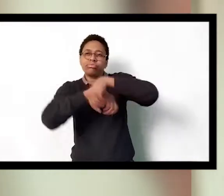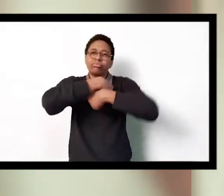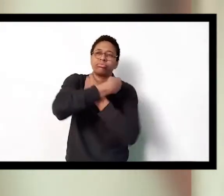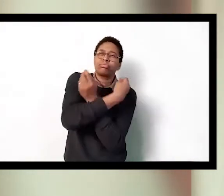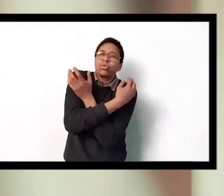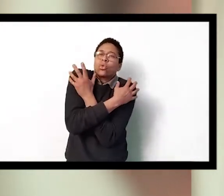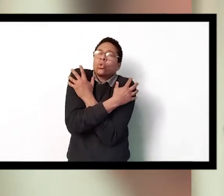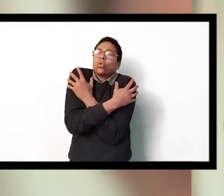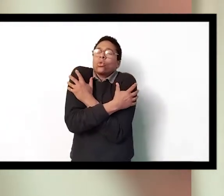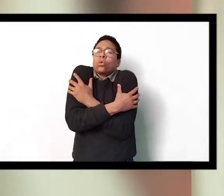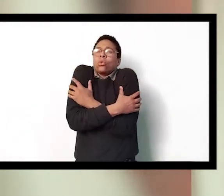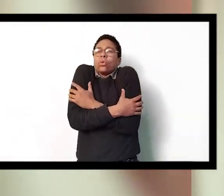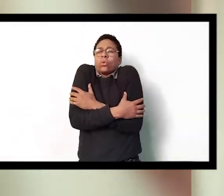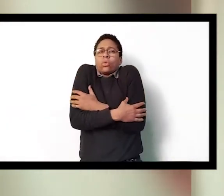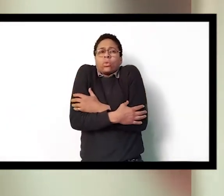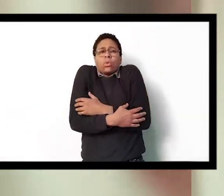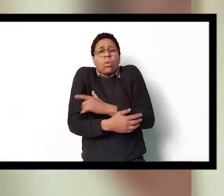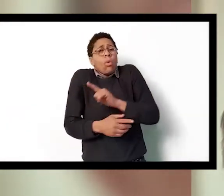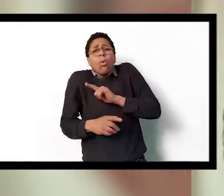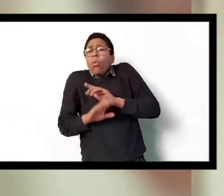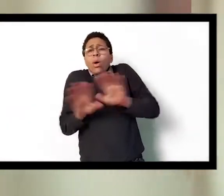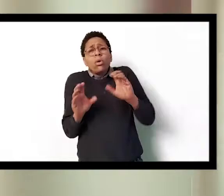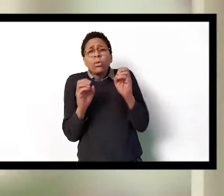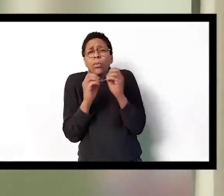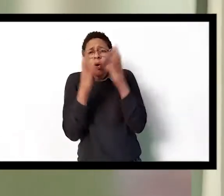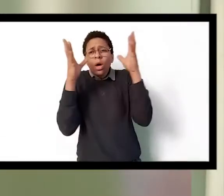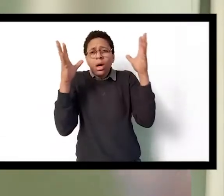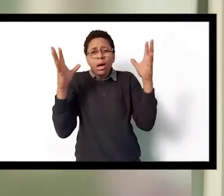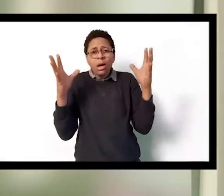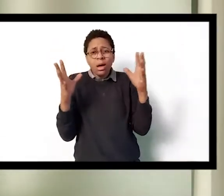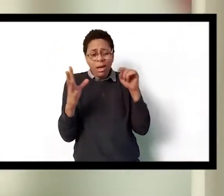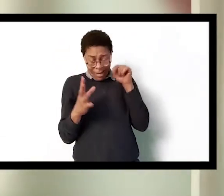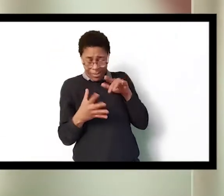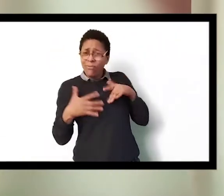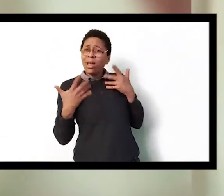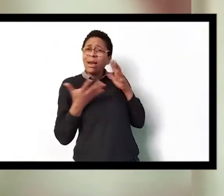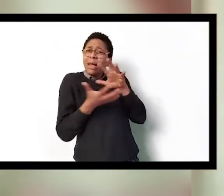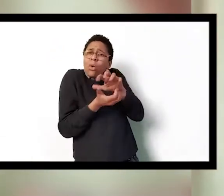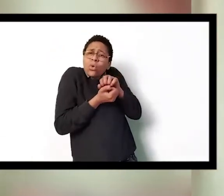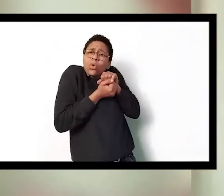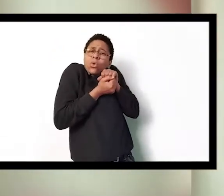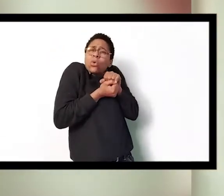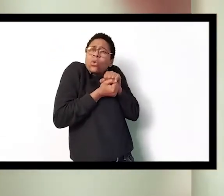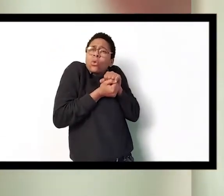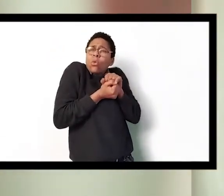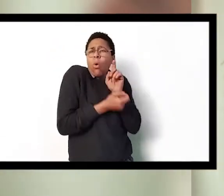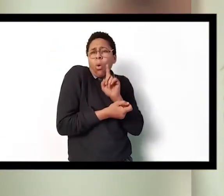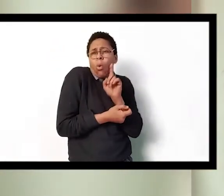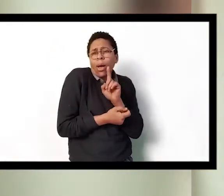Why not kiss? And keep the feeling always. Not kidding, just honestly?